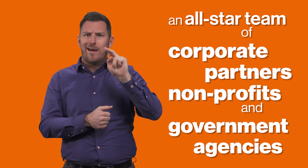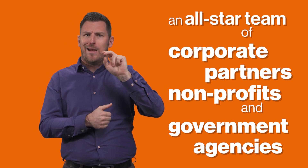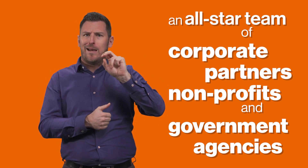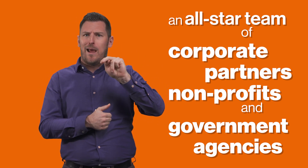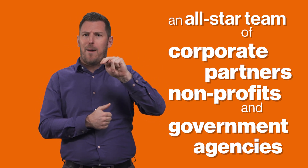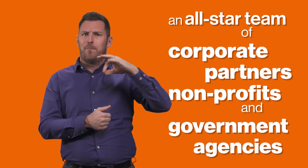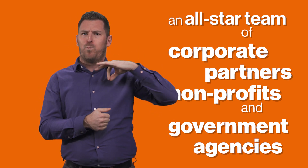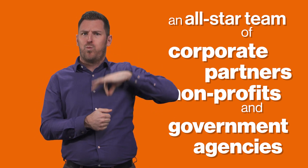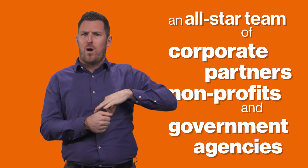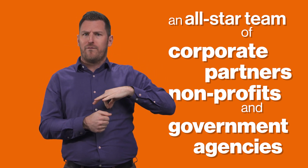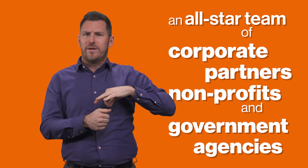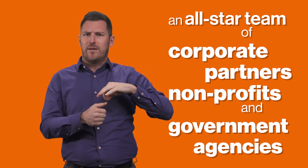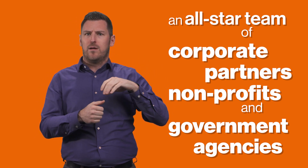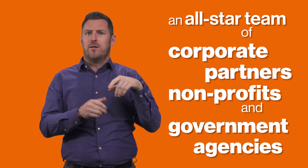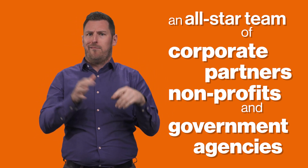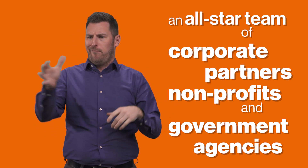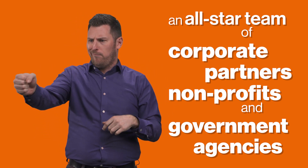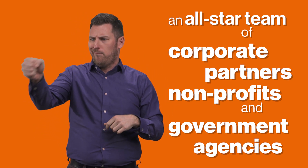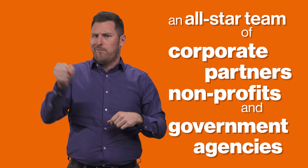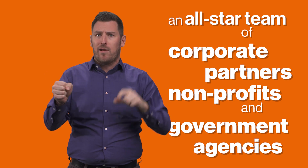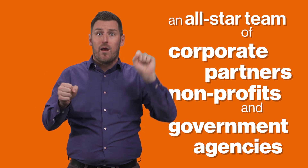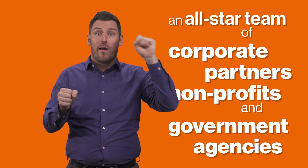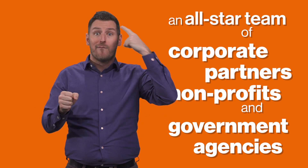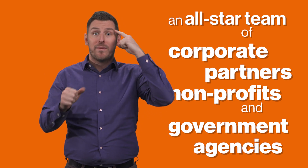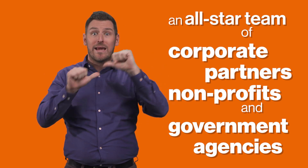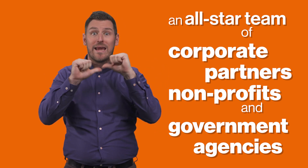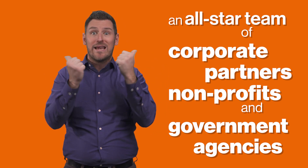nonprofits and government agencies.